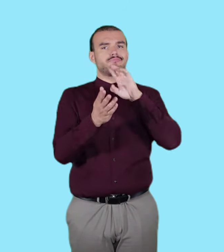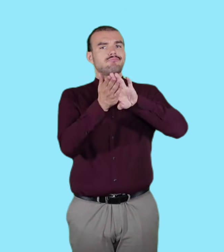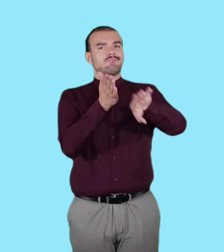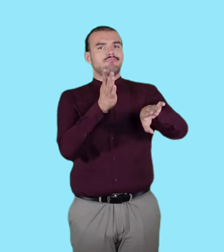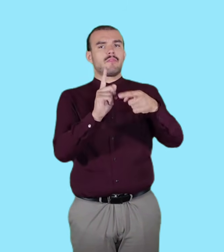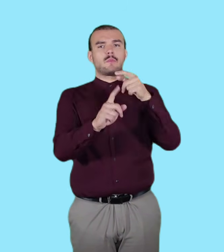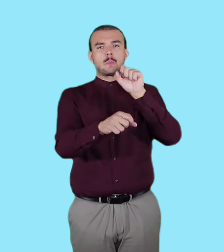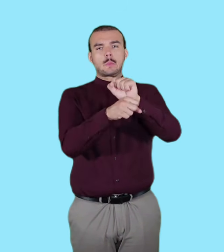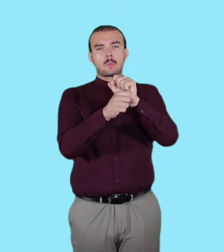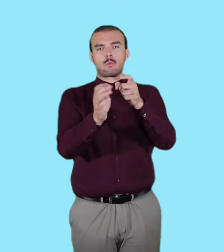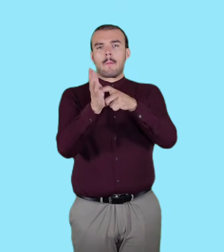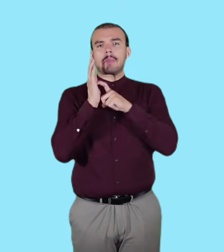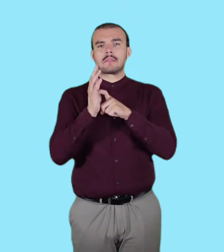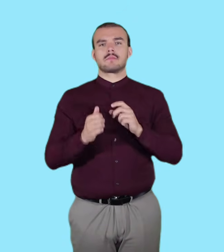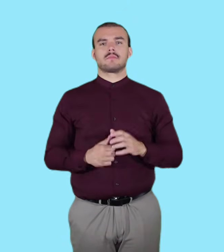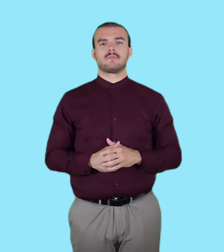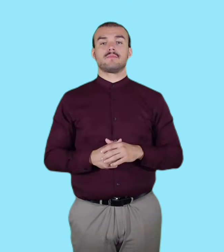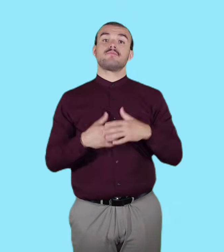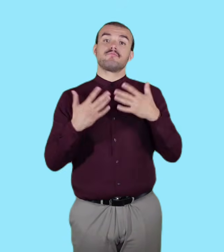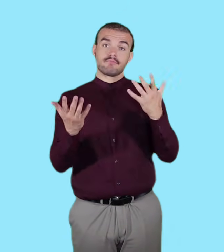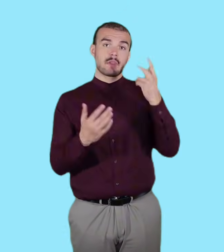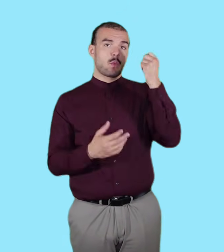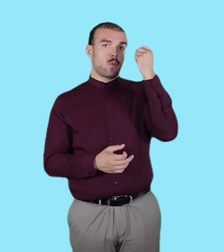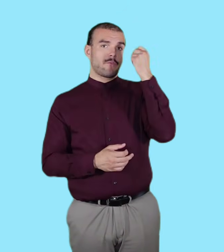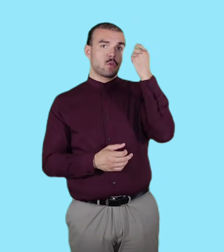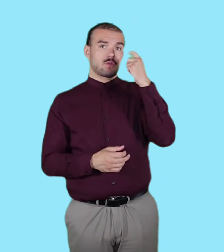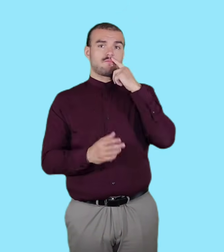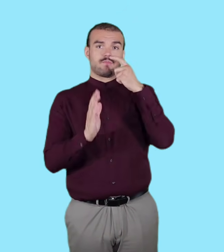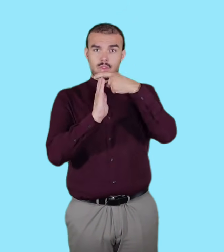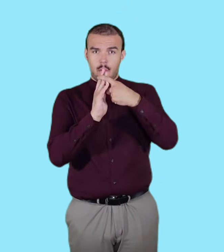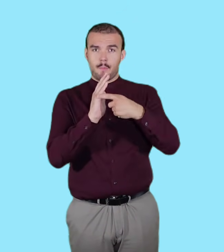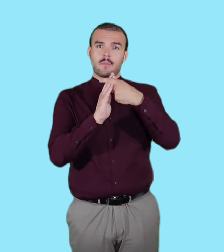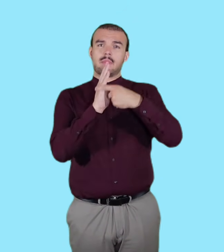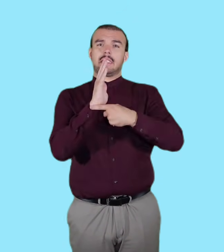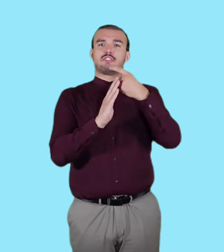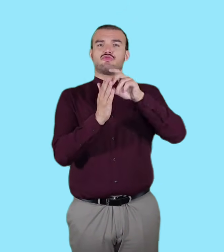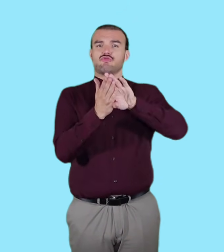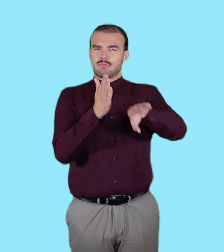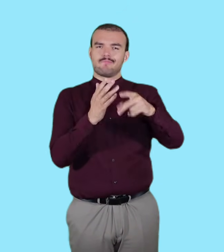from the work requirements. However, automatic exemption will depend